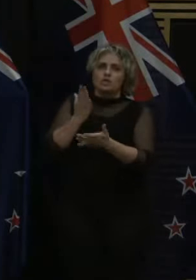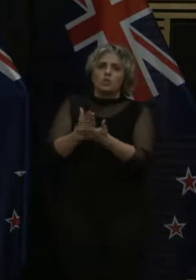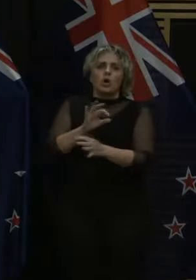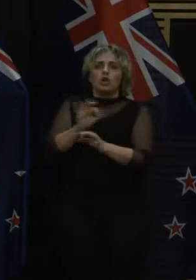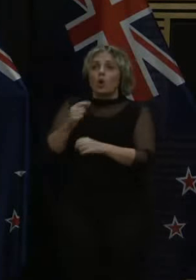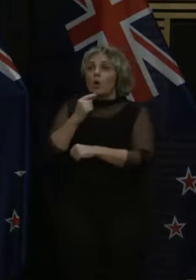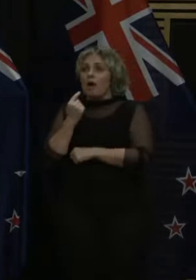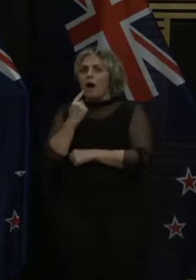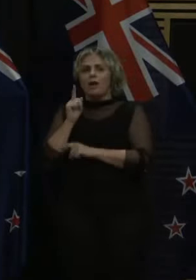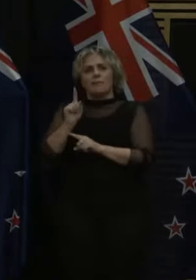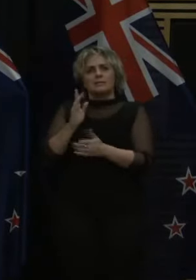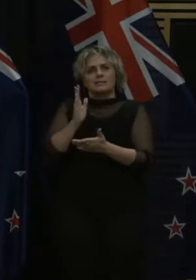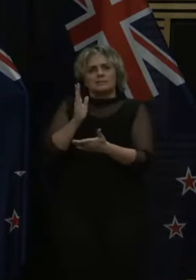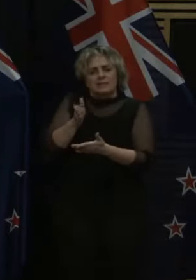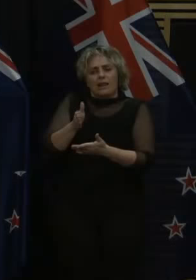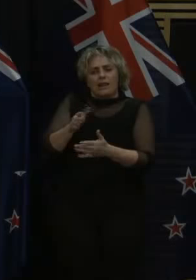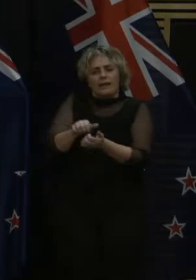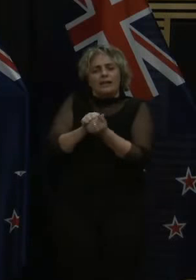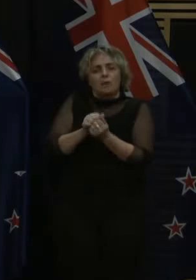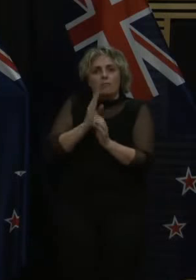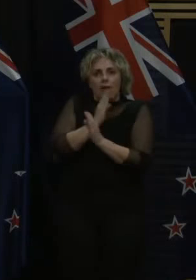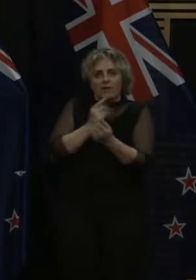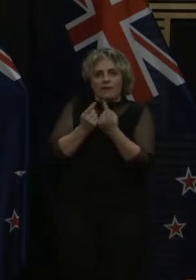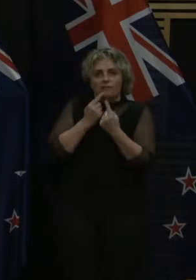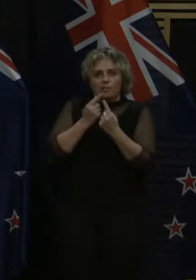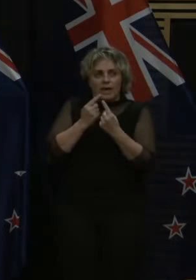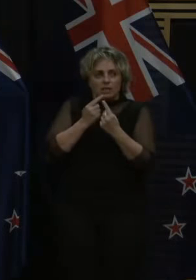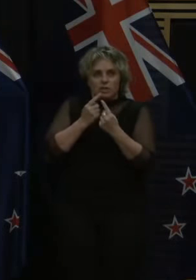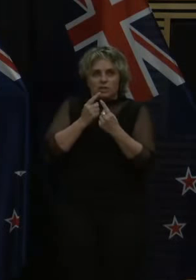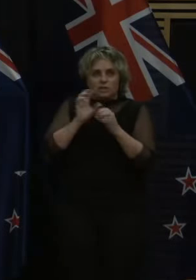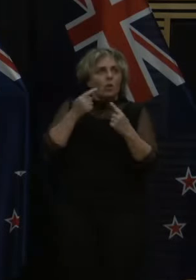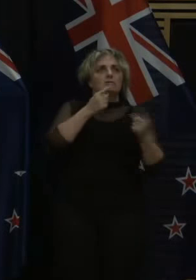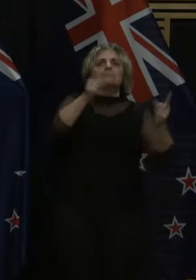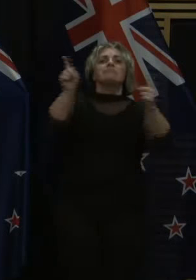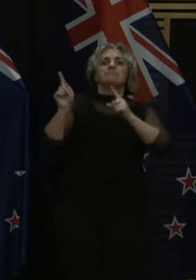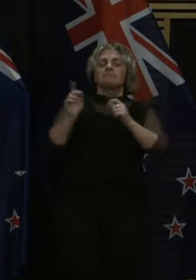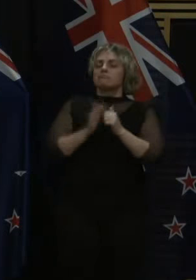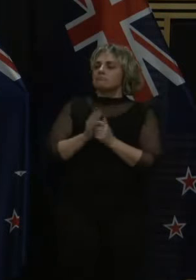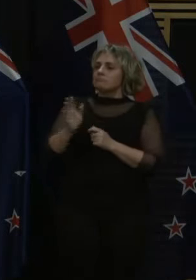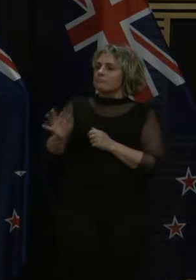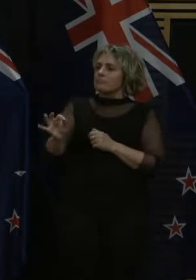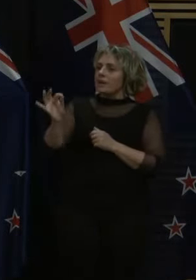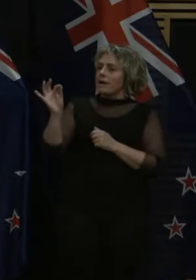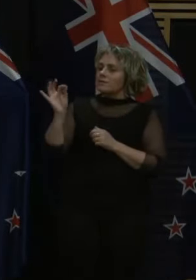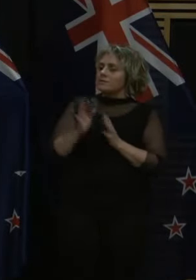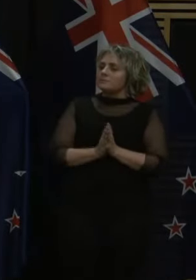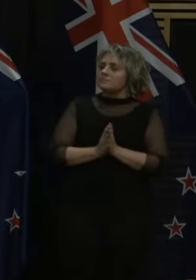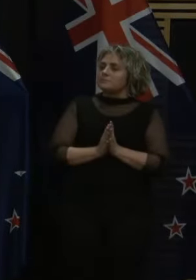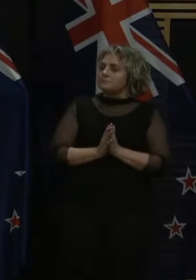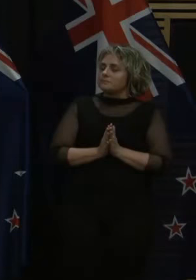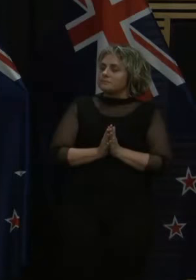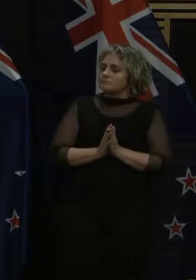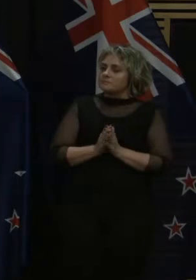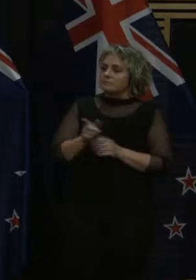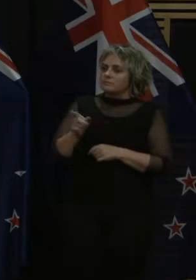We can look at overseas examples and how they've added